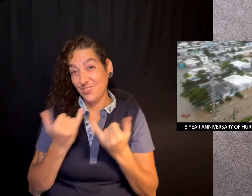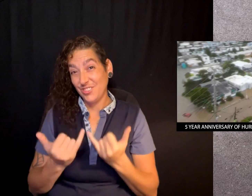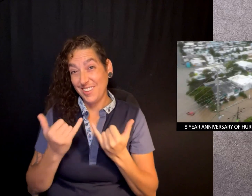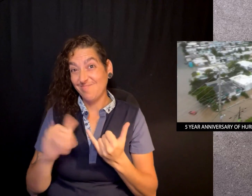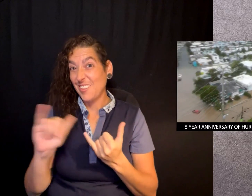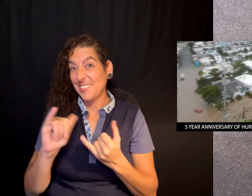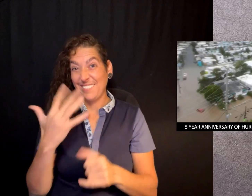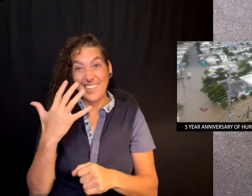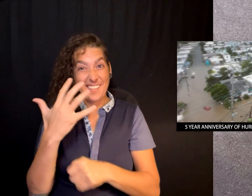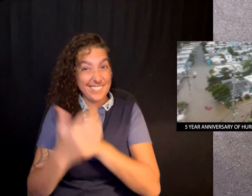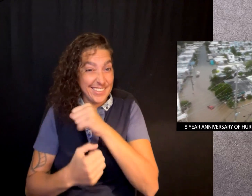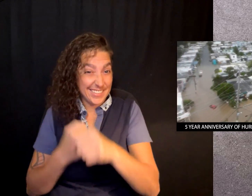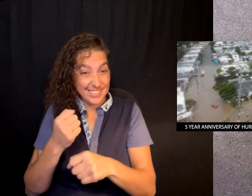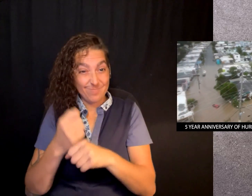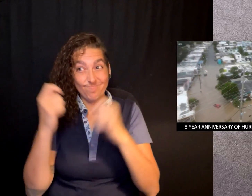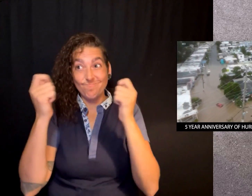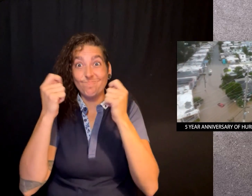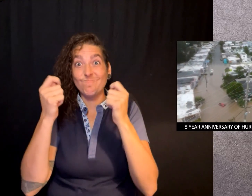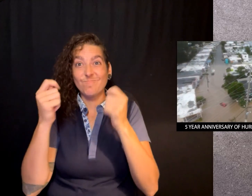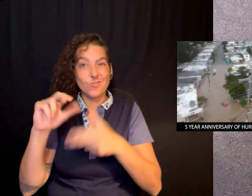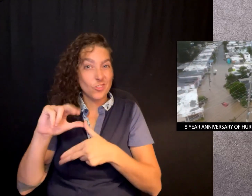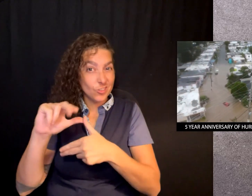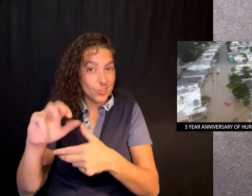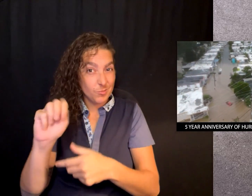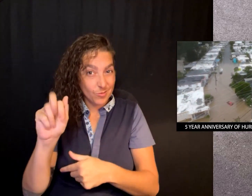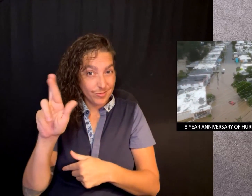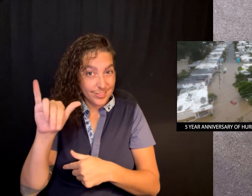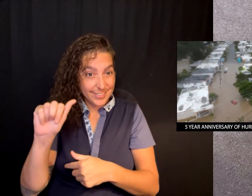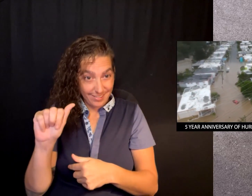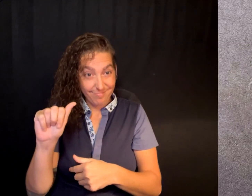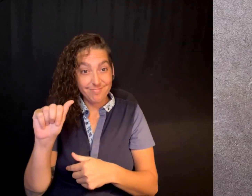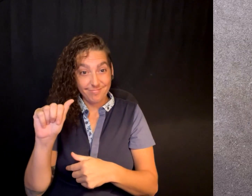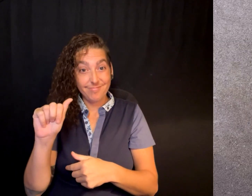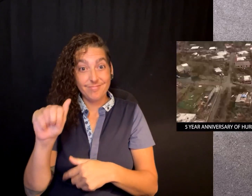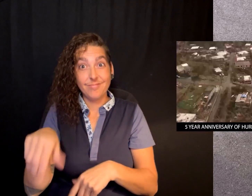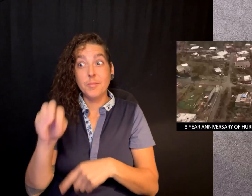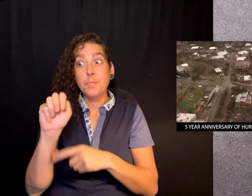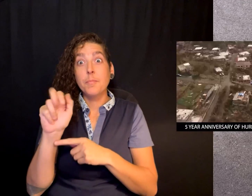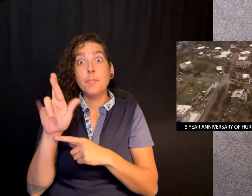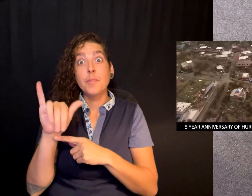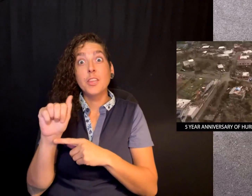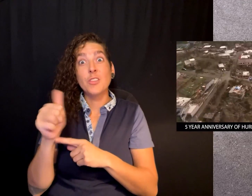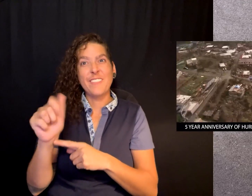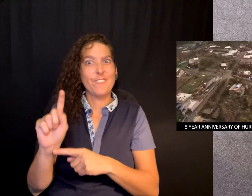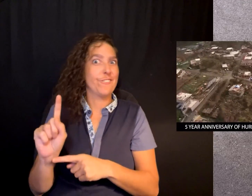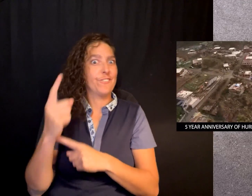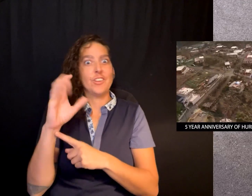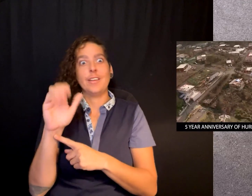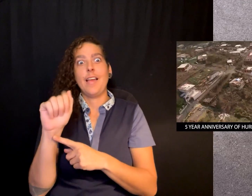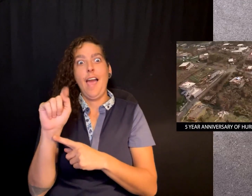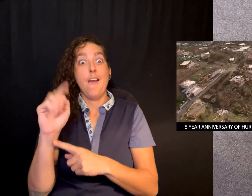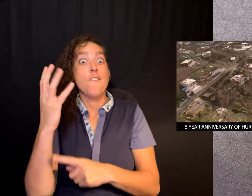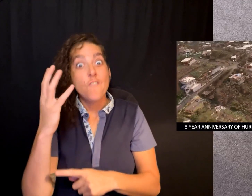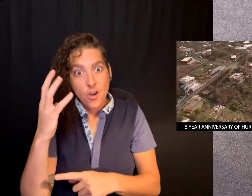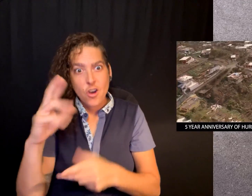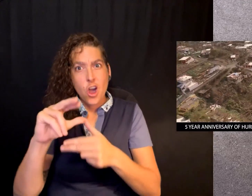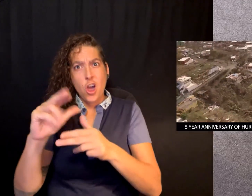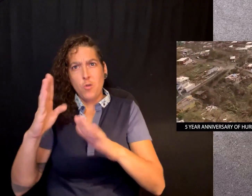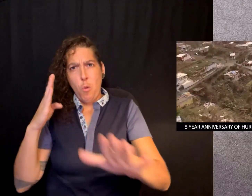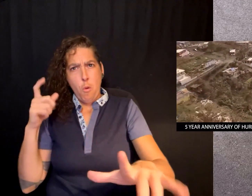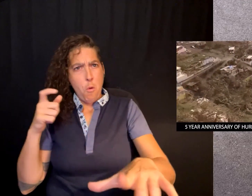is also the five year anniversary of Hurricane Maria Maria was the first category four hurricane